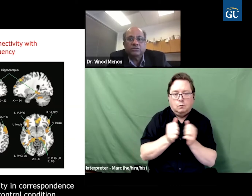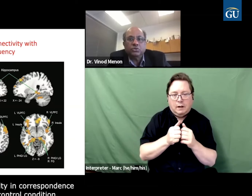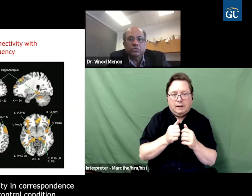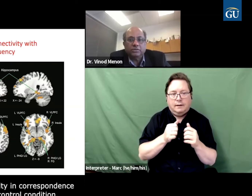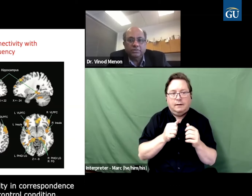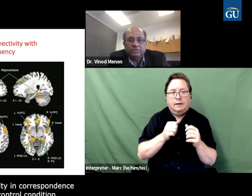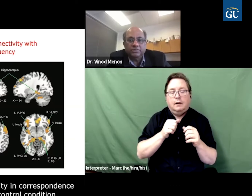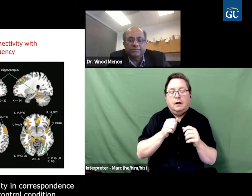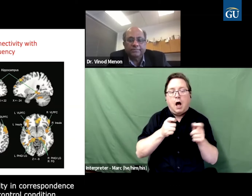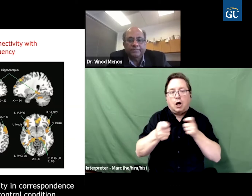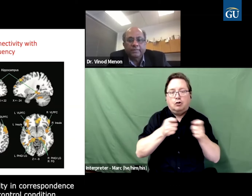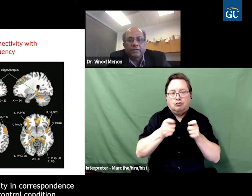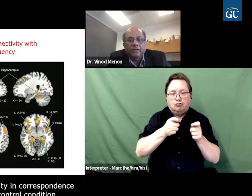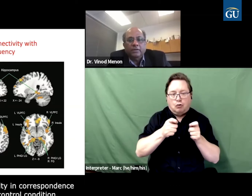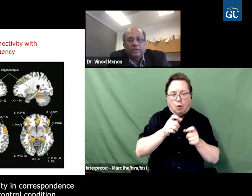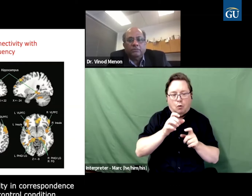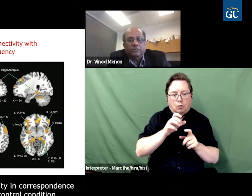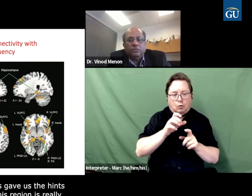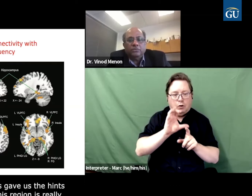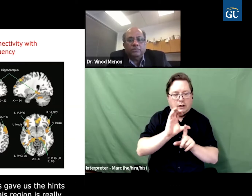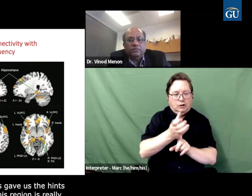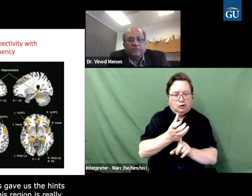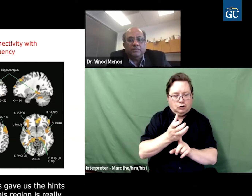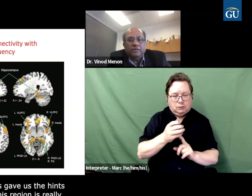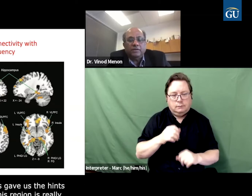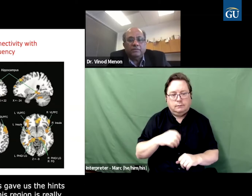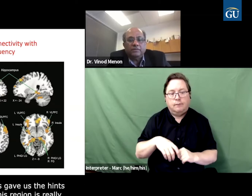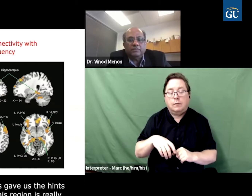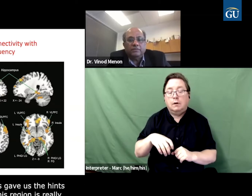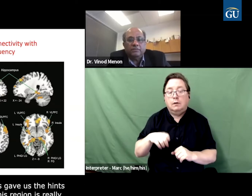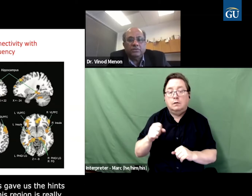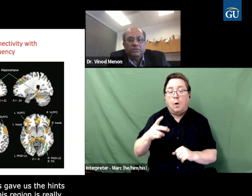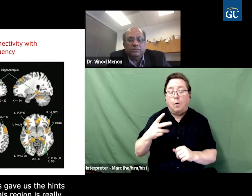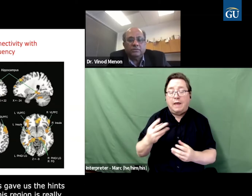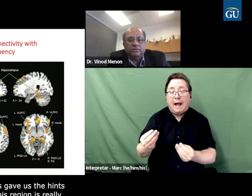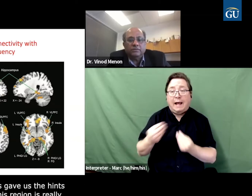correspondence to a control condition